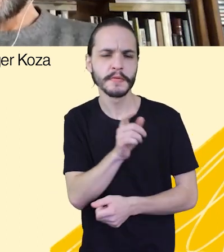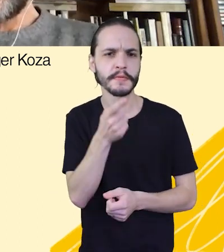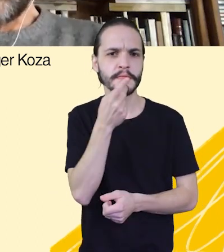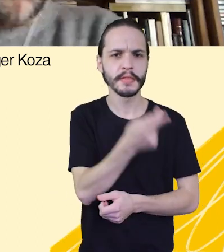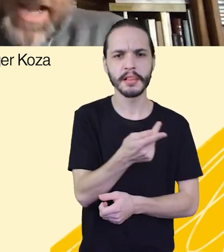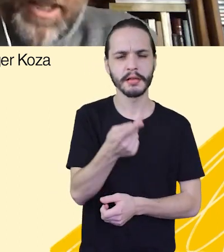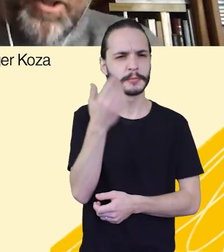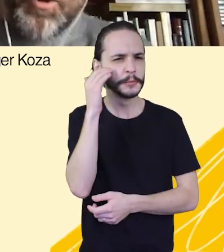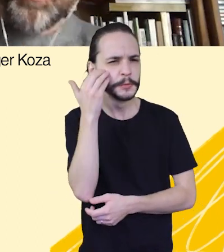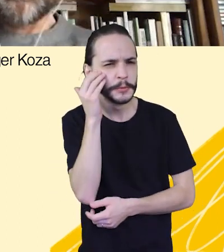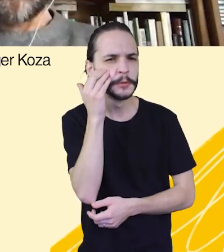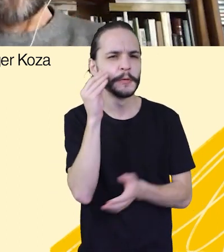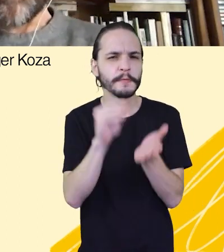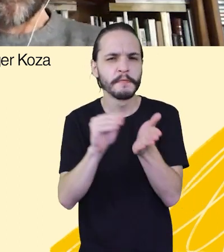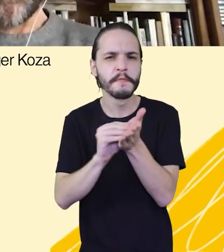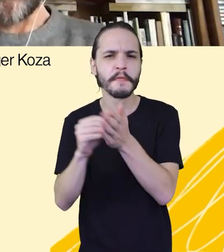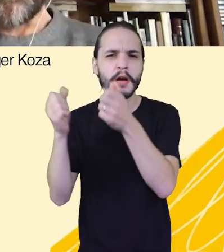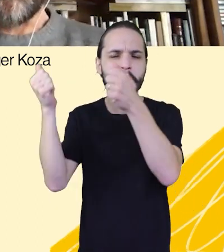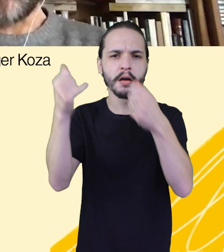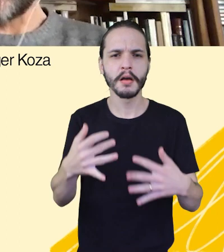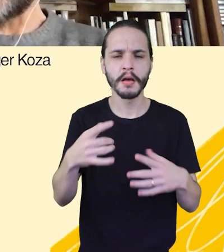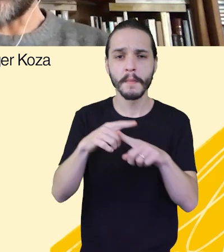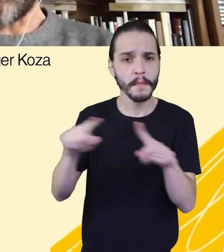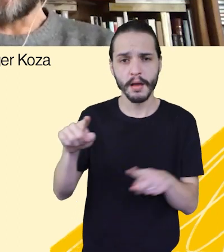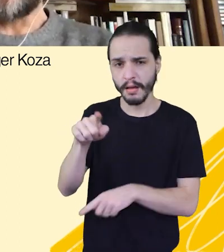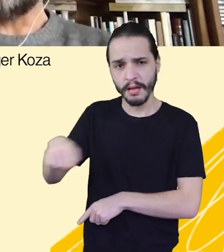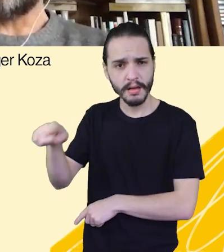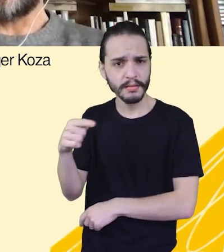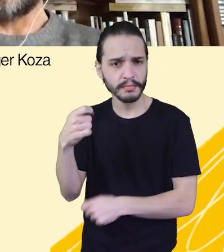that were you attacking you in Berlinale in 2019.